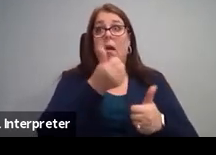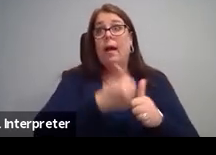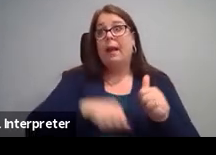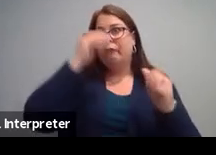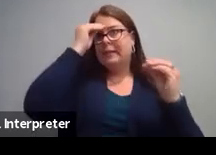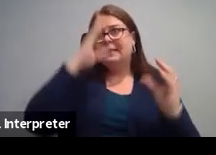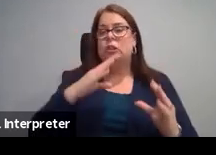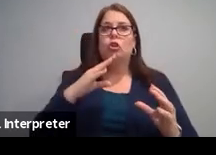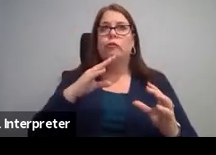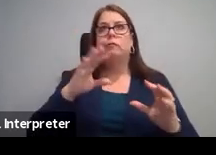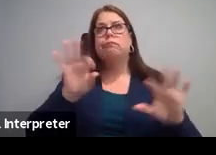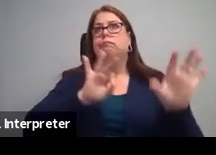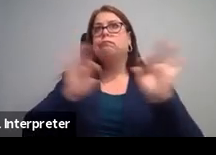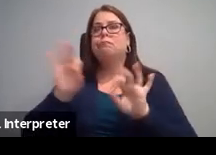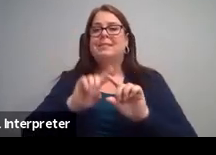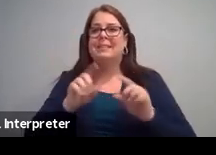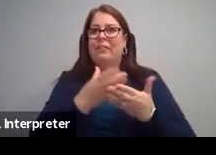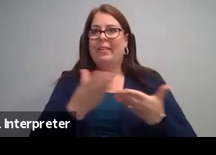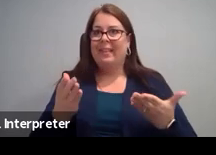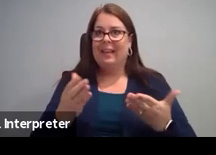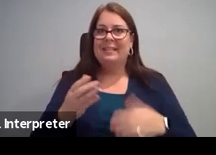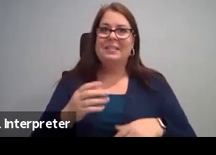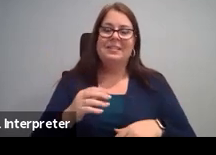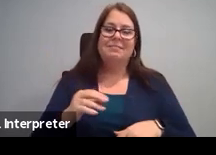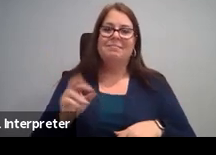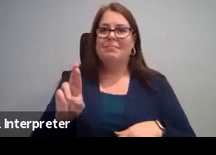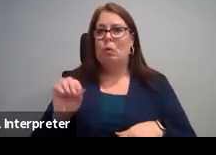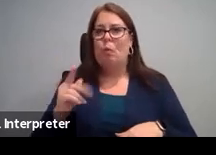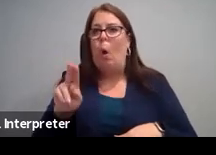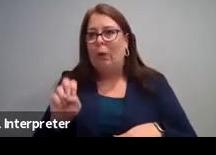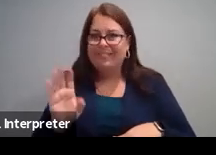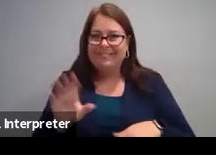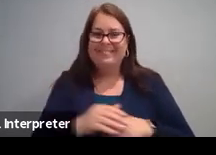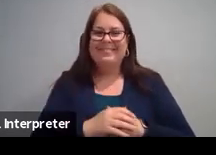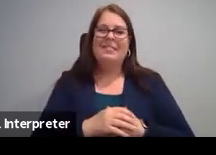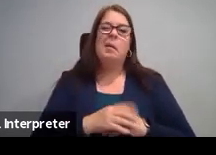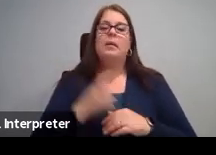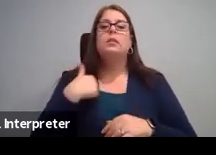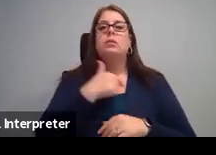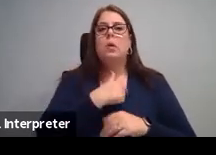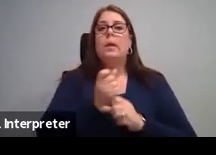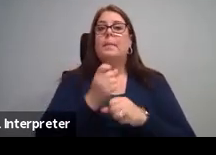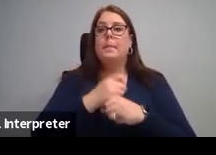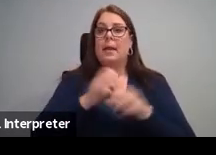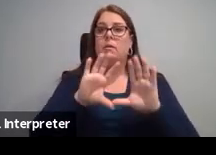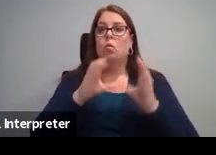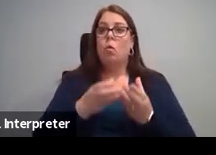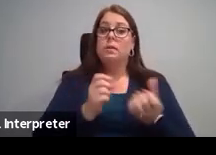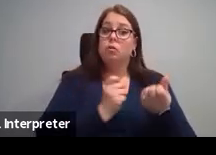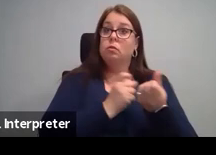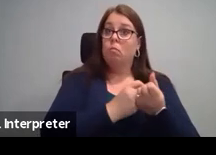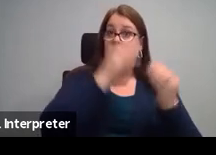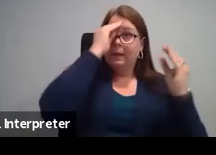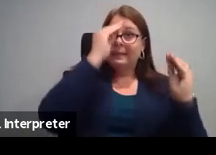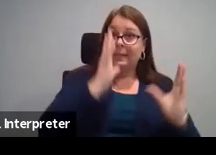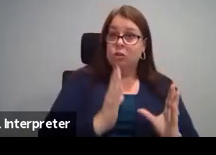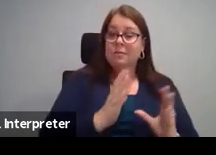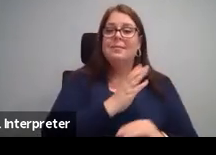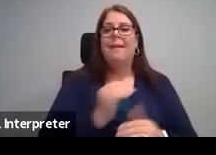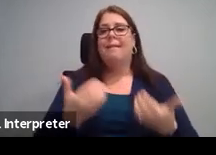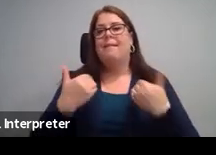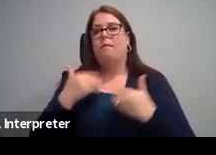Laurie Arnold: So, you know, there was another element of of doing this. It was supporting teachers, creating these courses to support teachers, but also having a process where there was